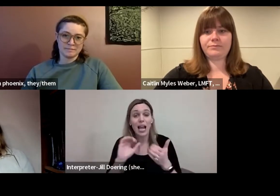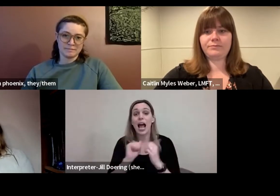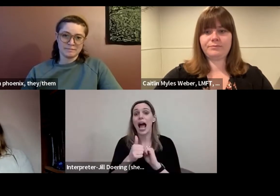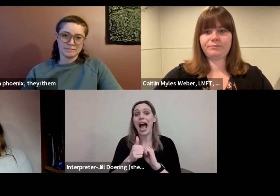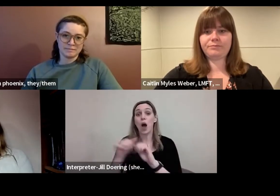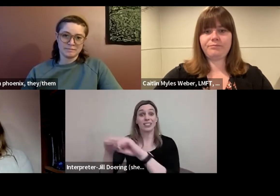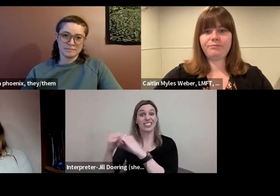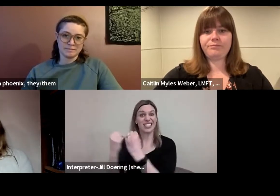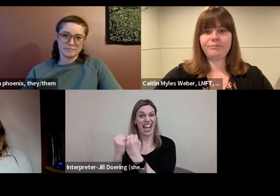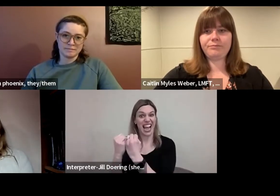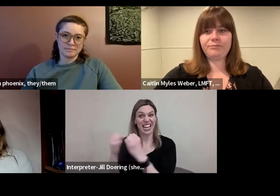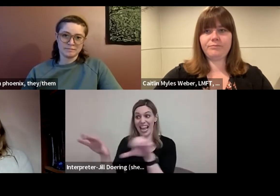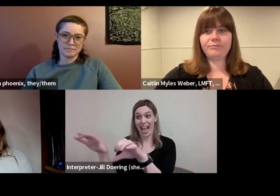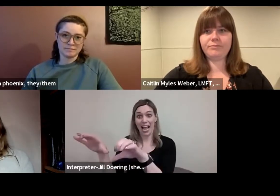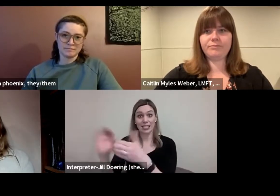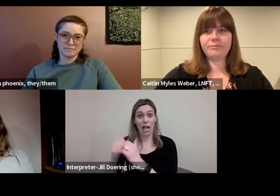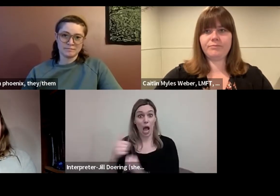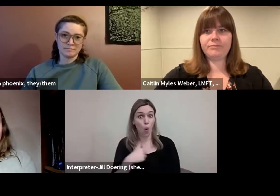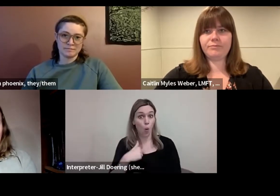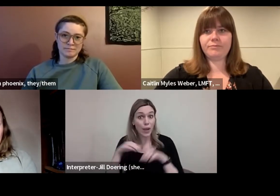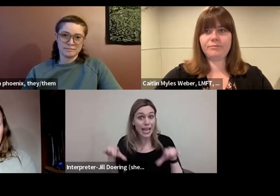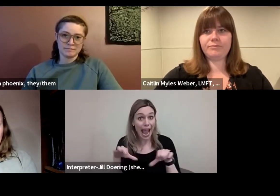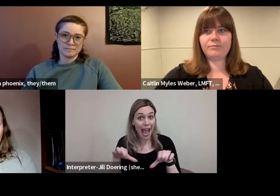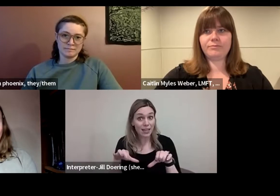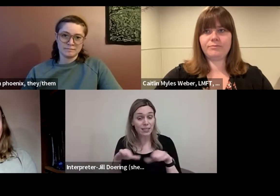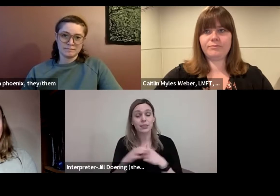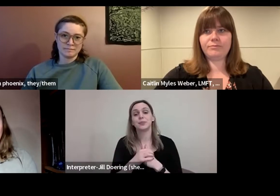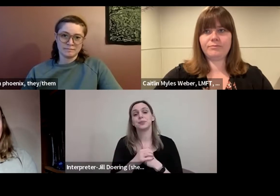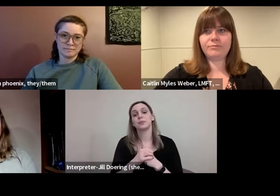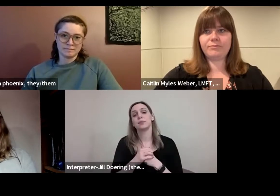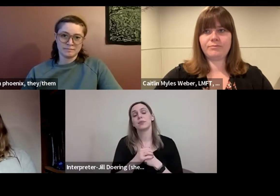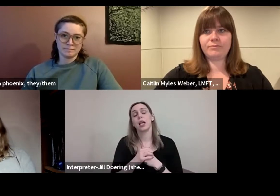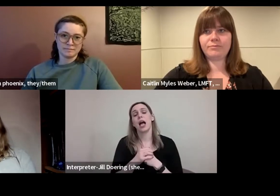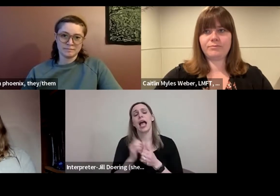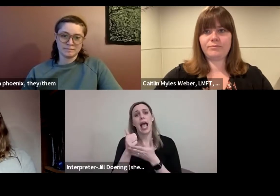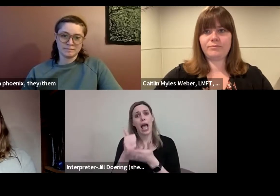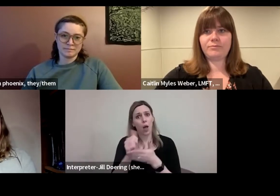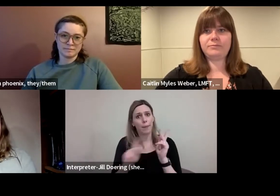I try to get people aware of these societal stigmas